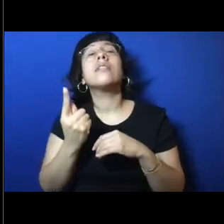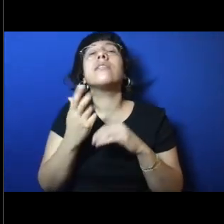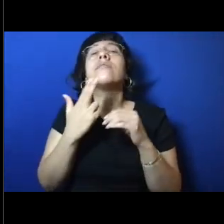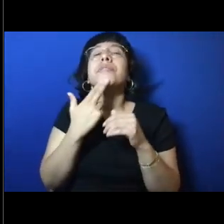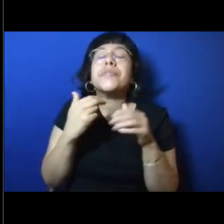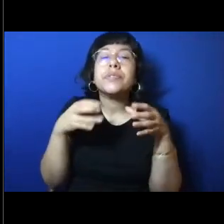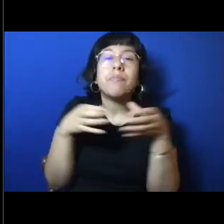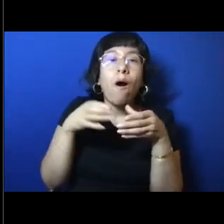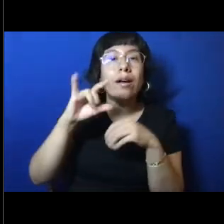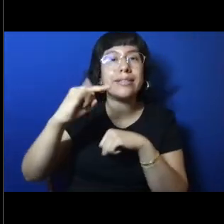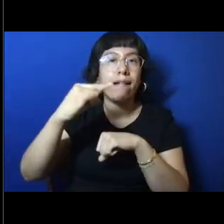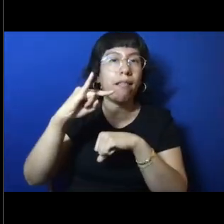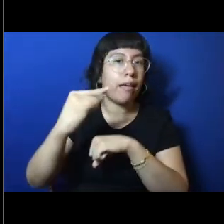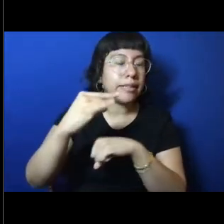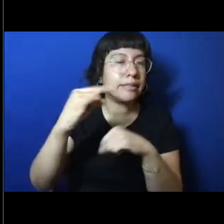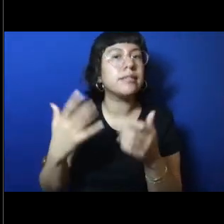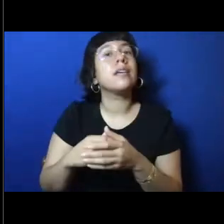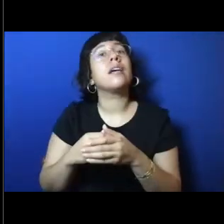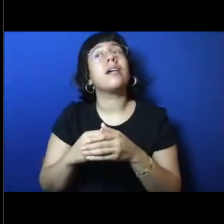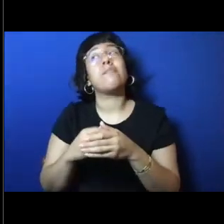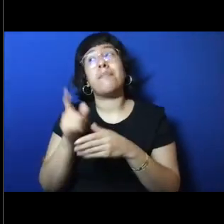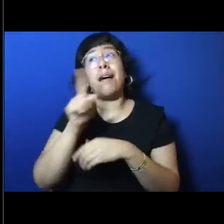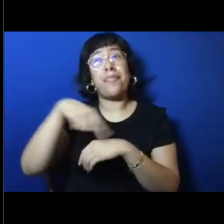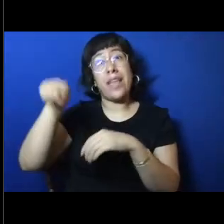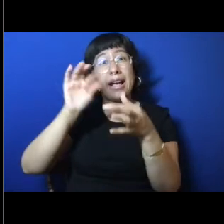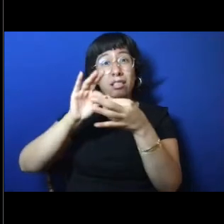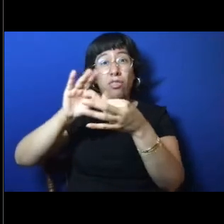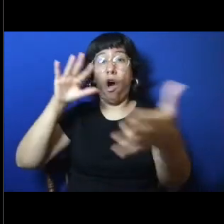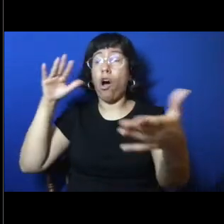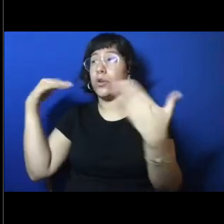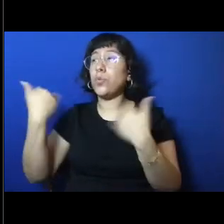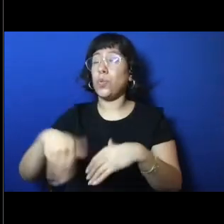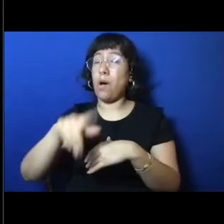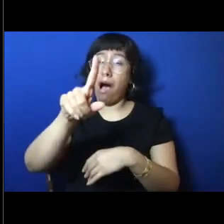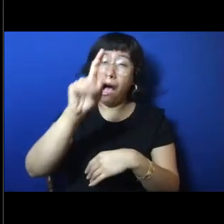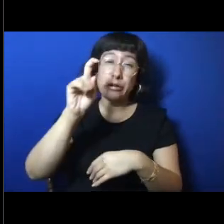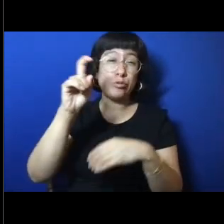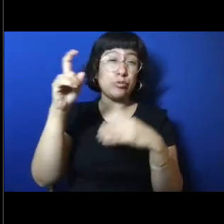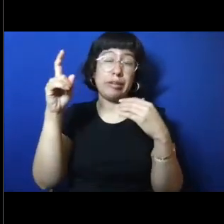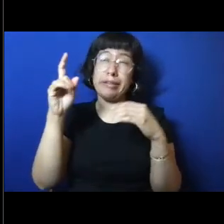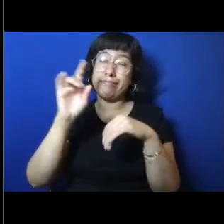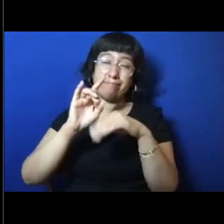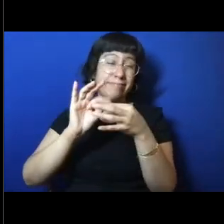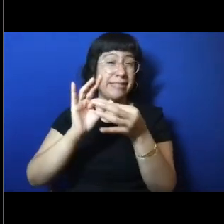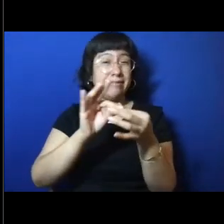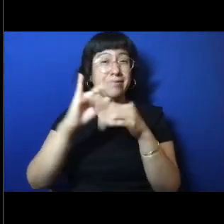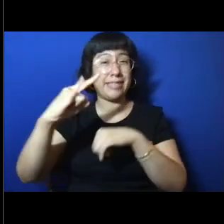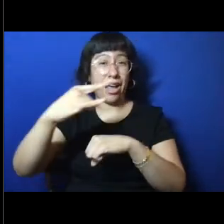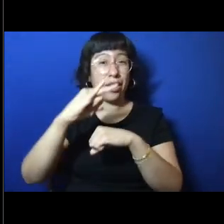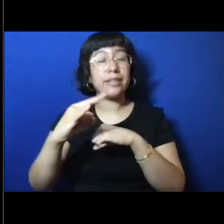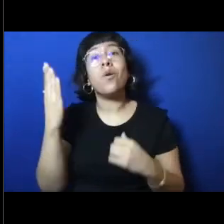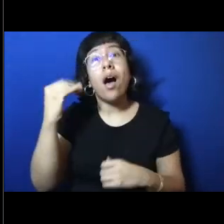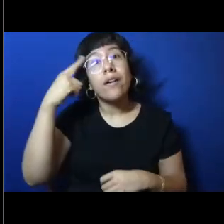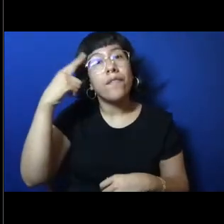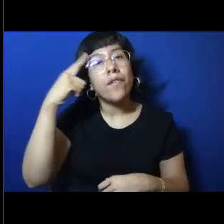But they're launching now hundreds of satellites, literally for, it's mostly for internet access and for communications.